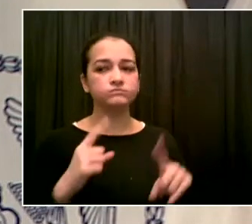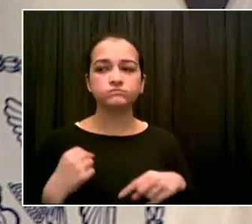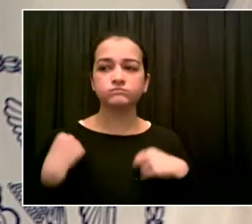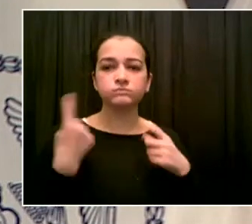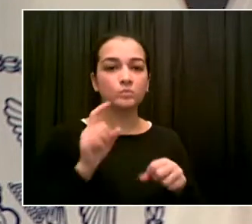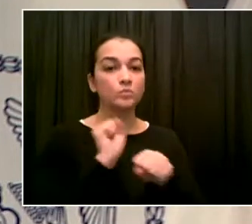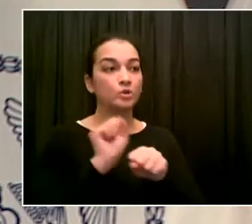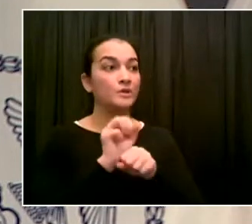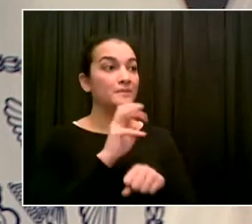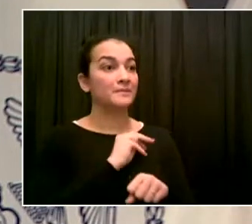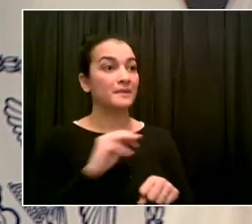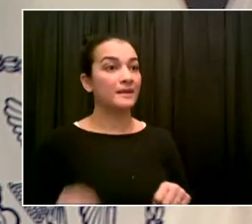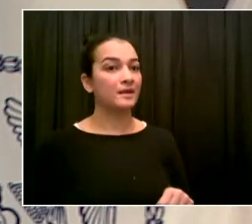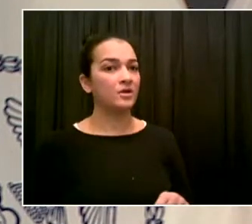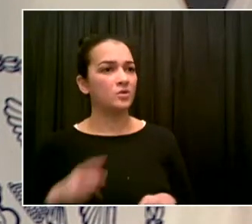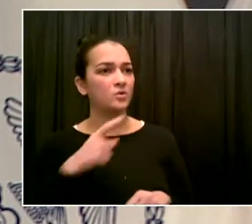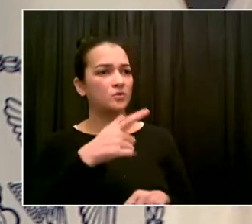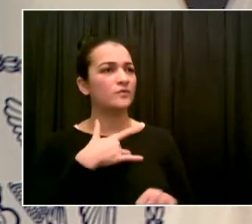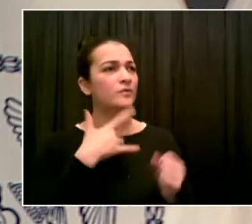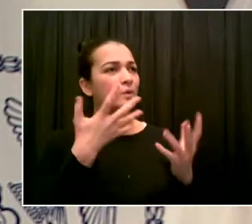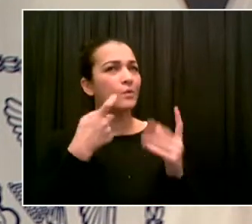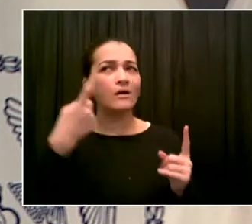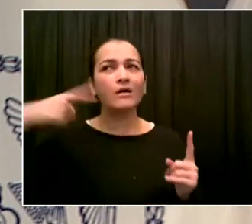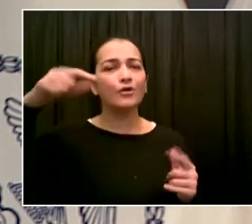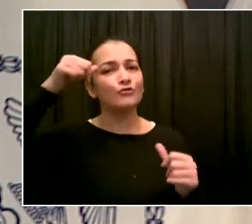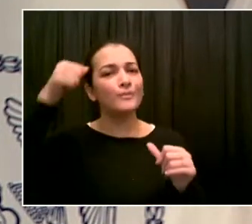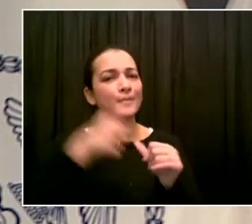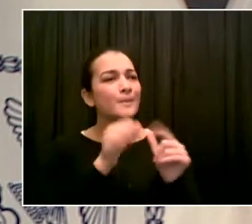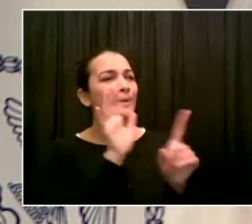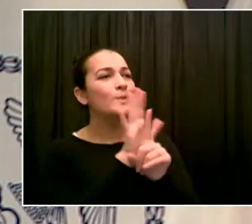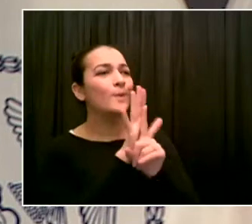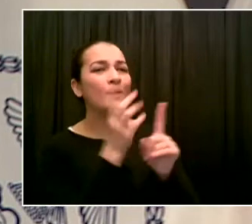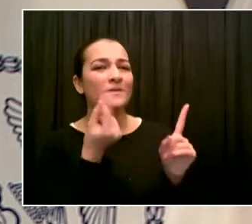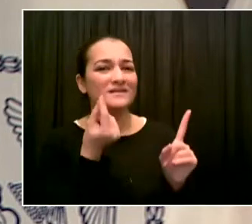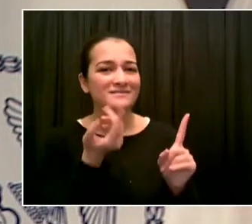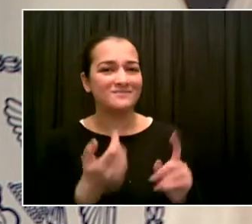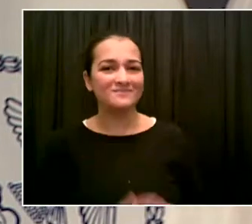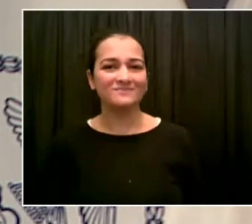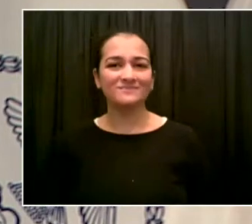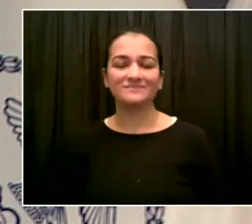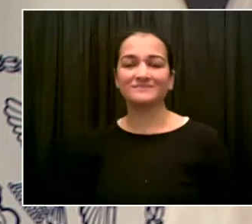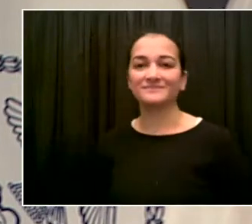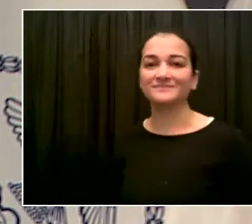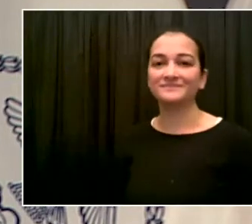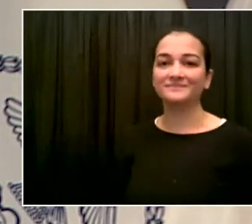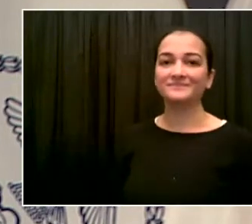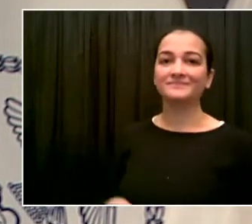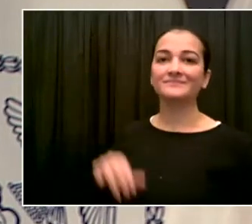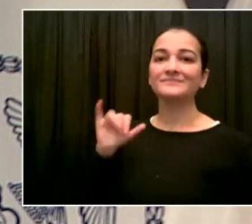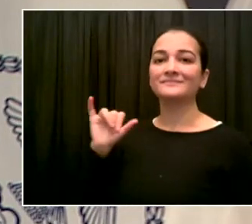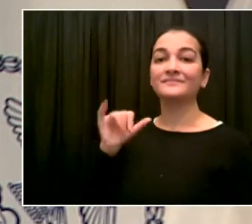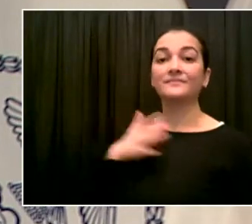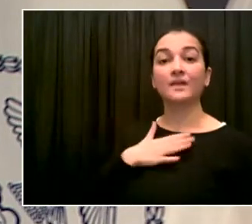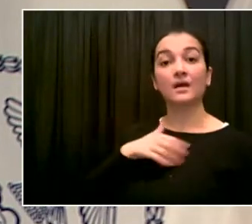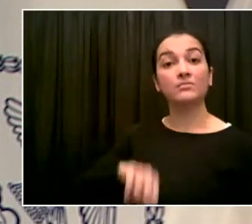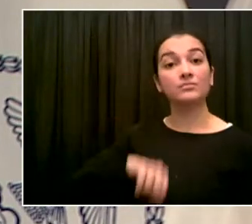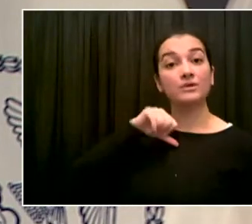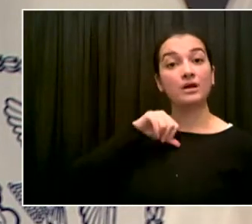YOUR LEGACY. SPICA I THINK